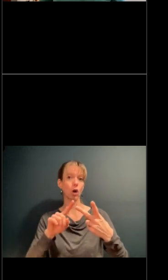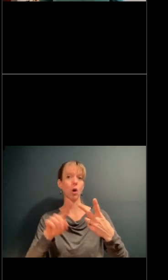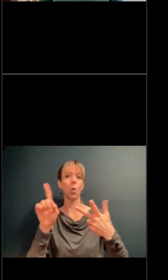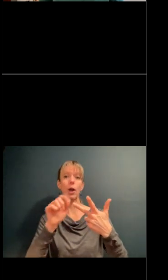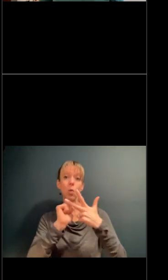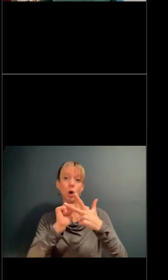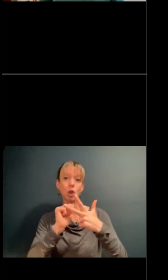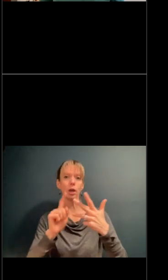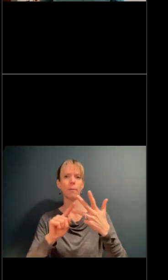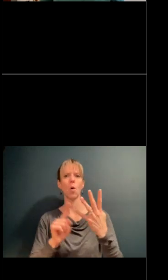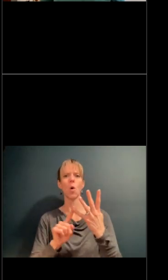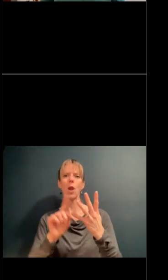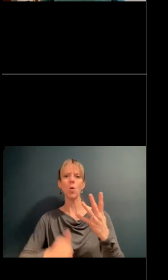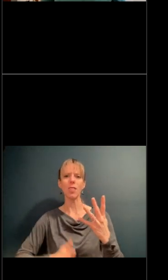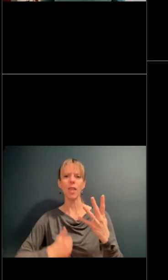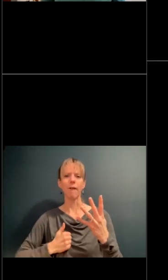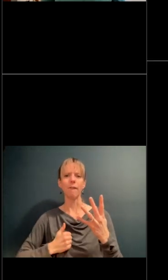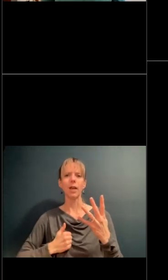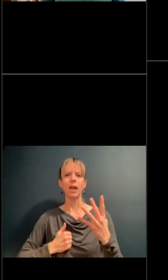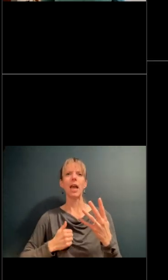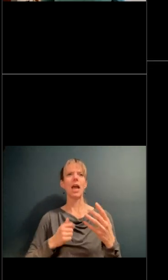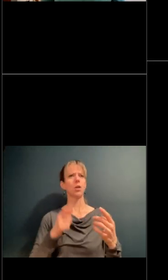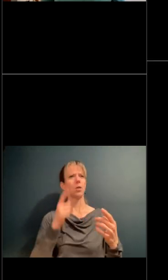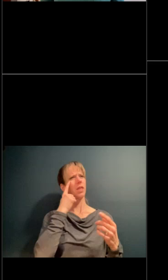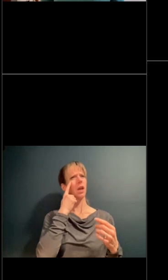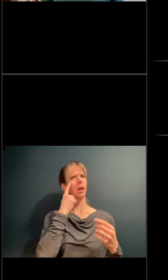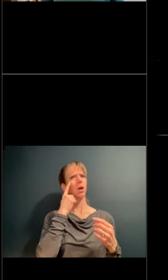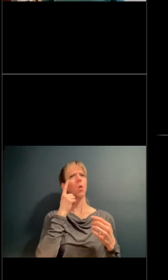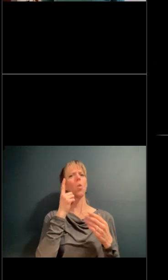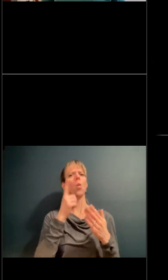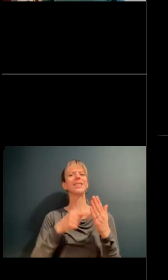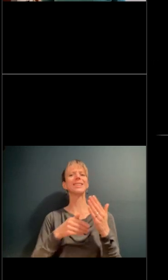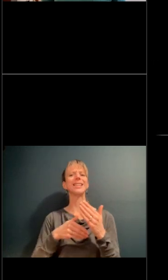And what might be your next step as you think about moving forward in these areas?